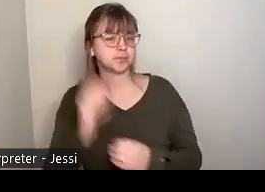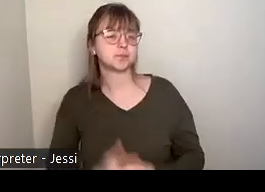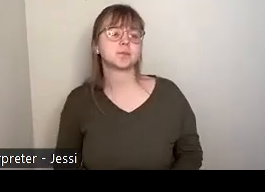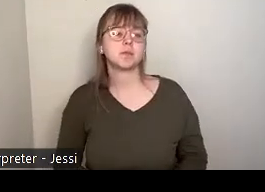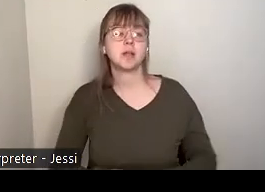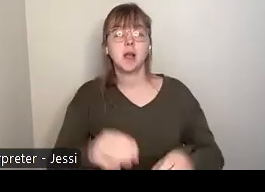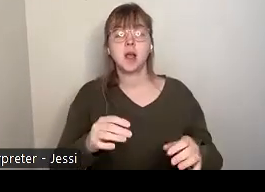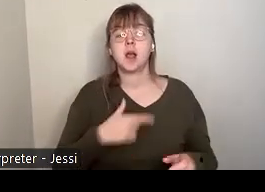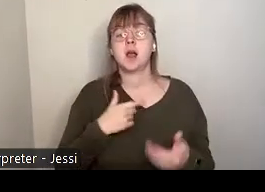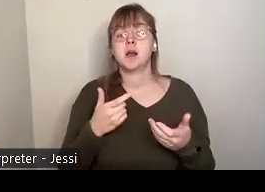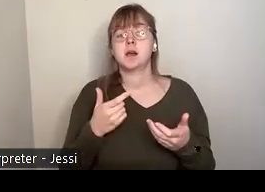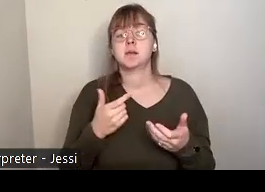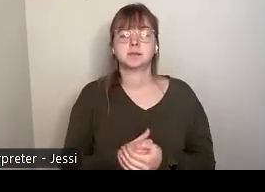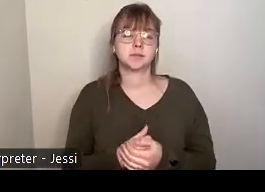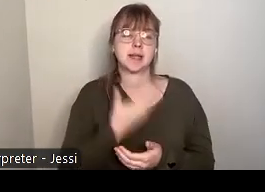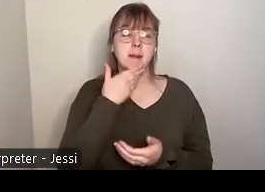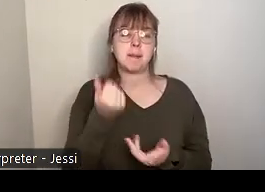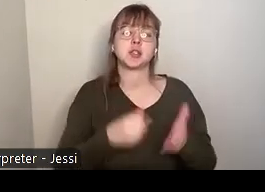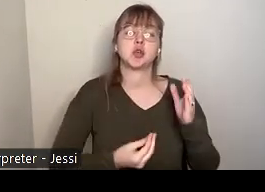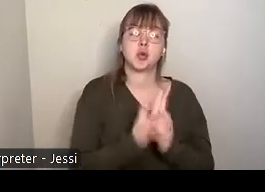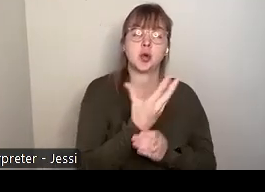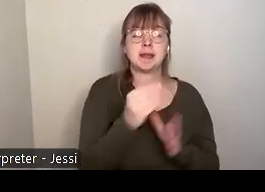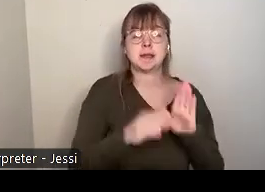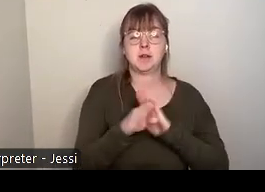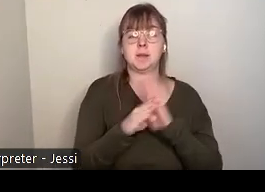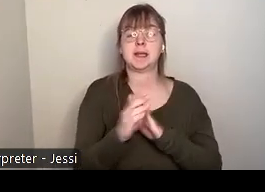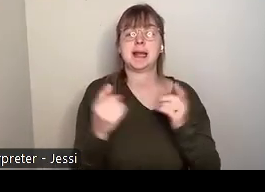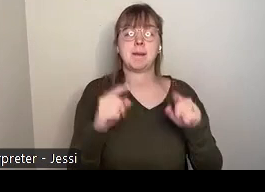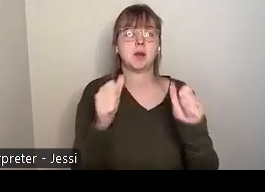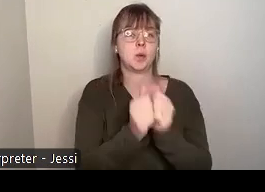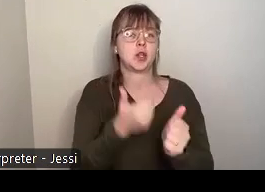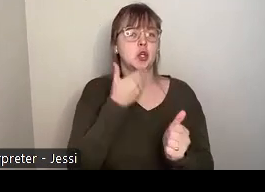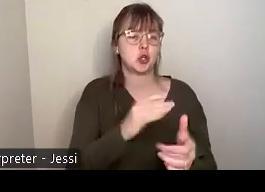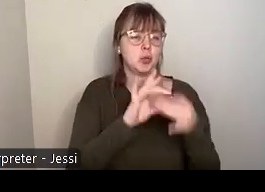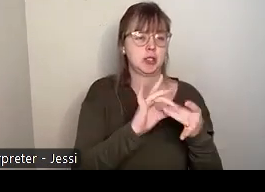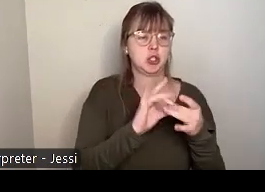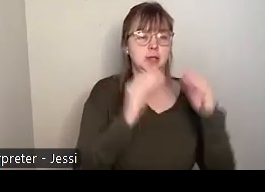in nurturing relationships the birth and care of a baby offer a family the possibility of new